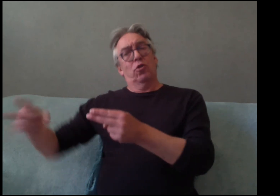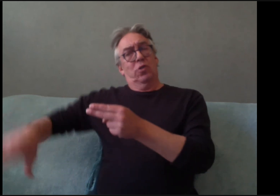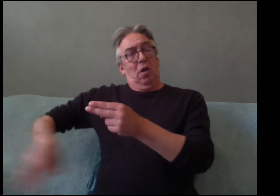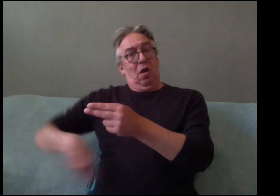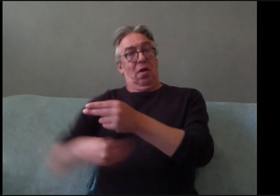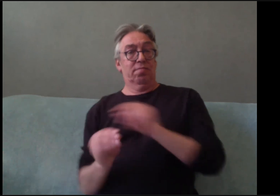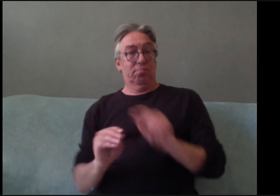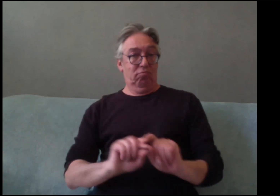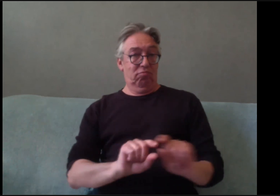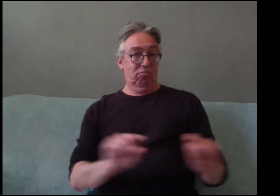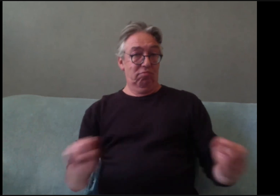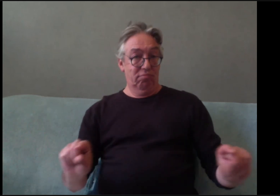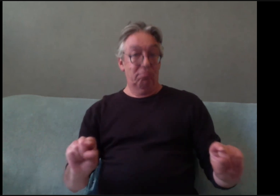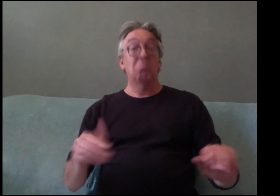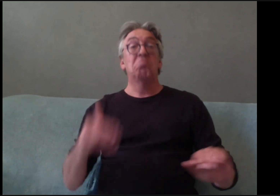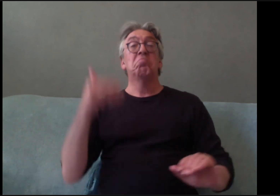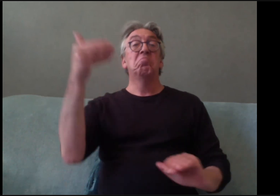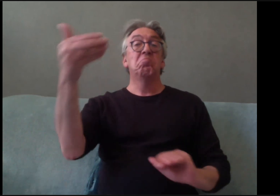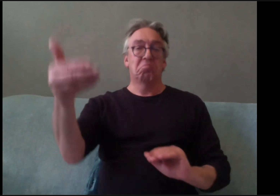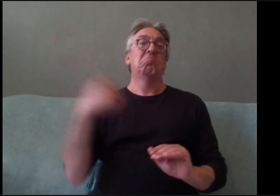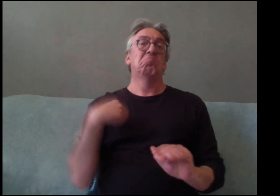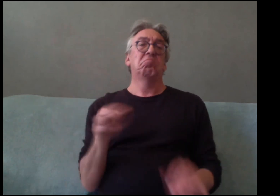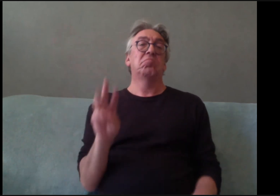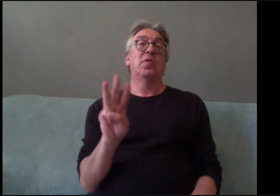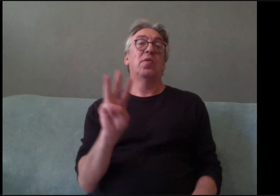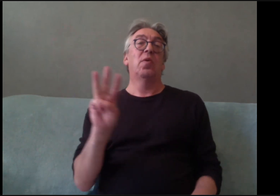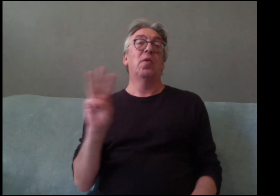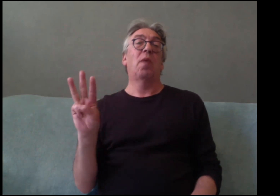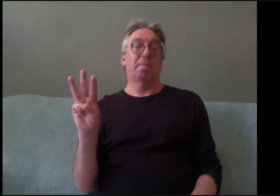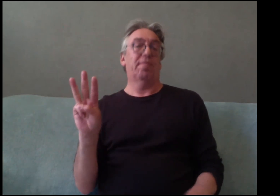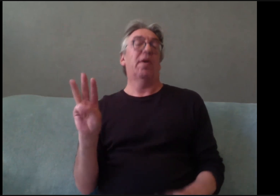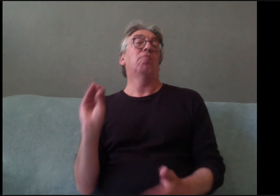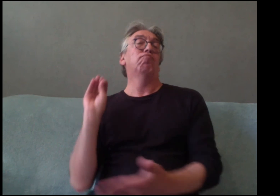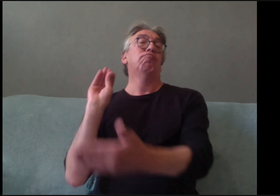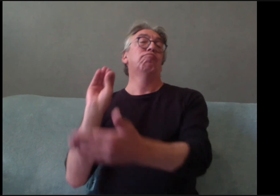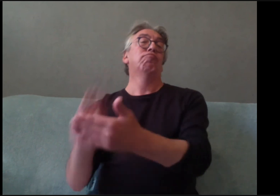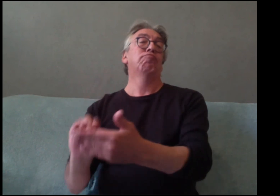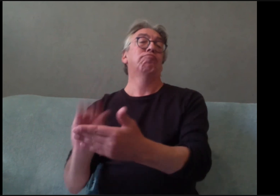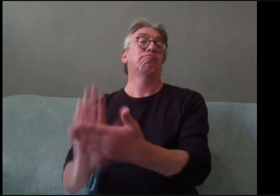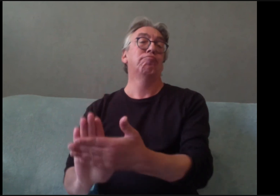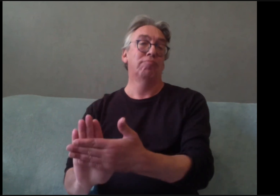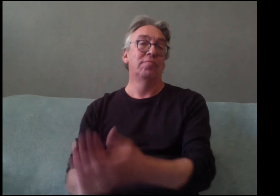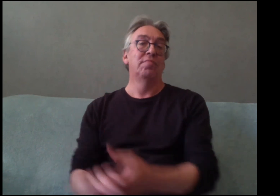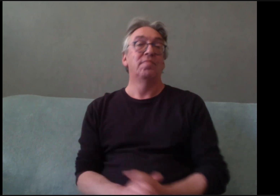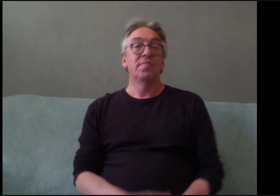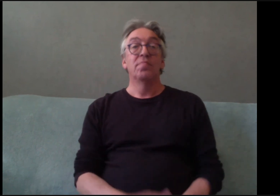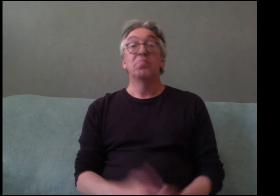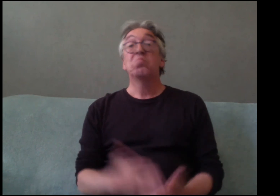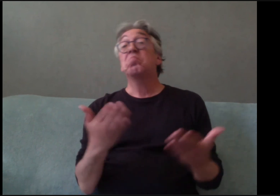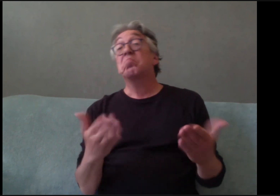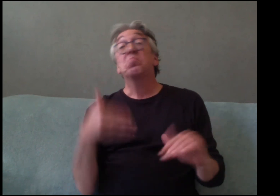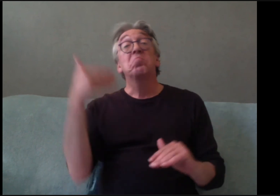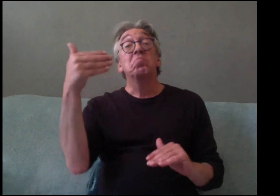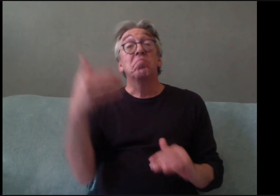Any further question that you may have you can send it to me.